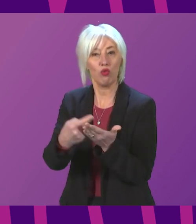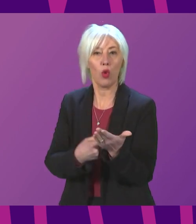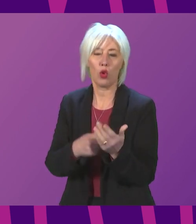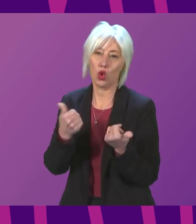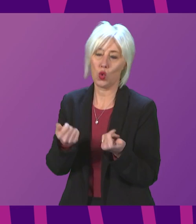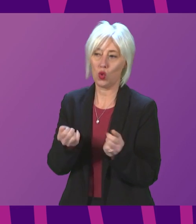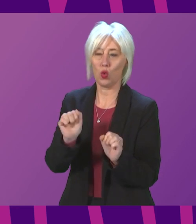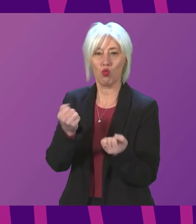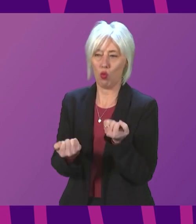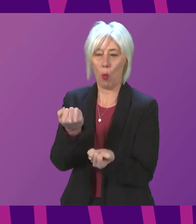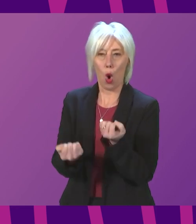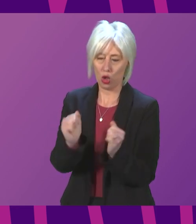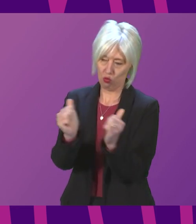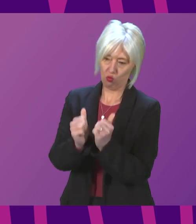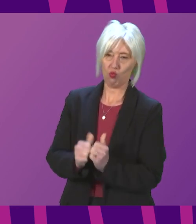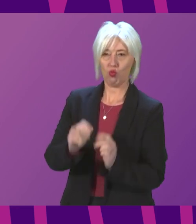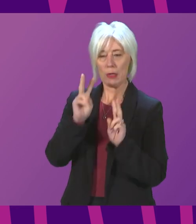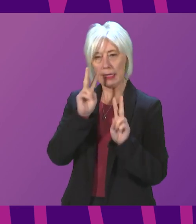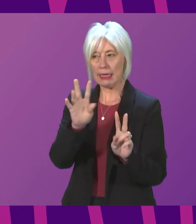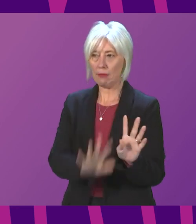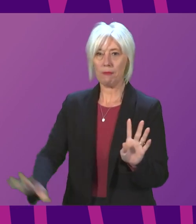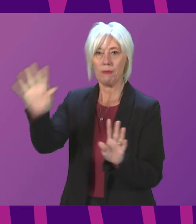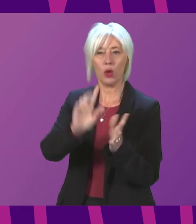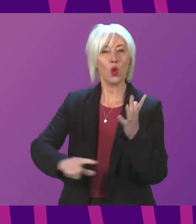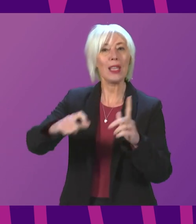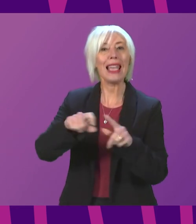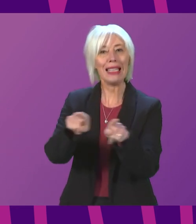are similar to those that have been made in other parts of the United Kingdom.